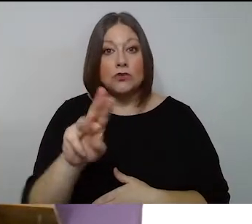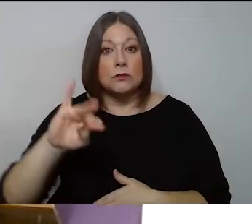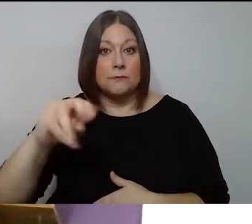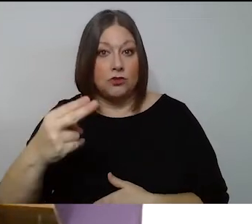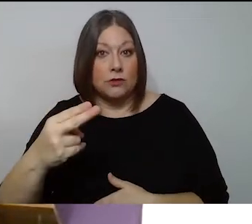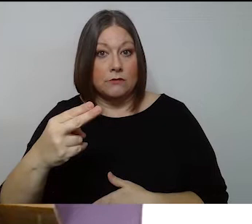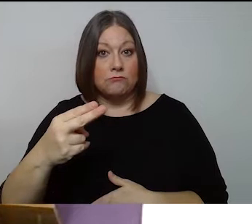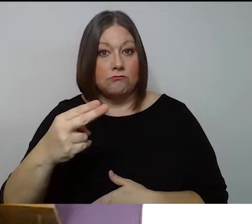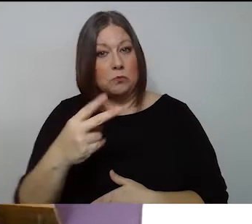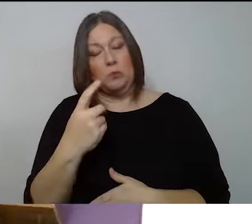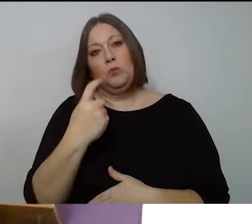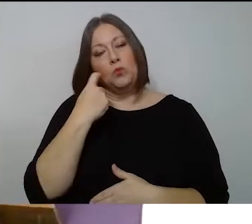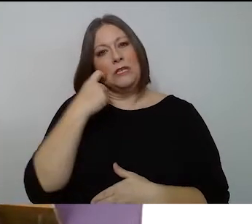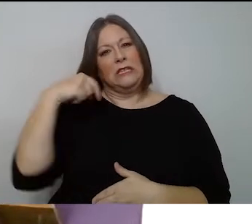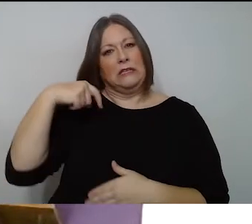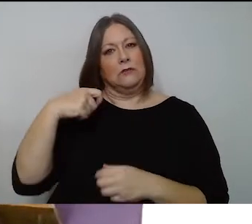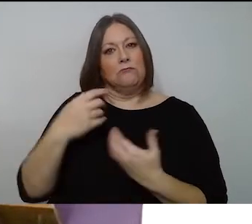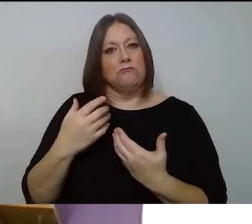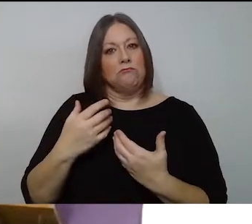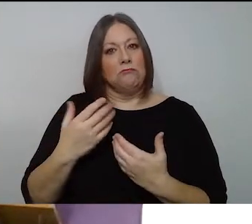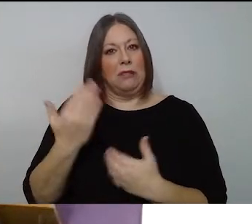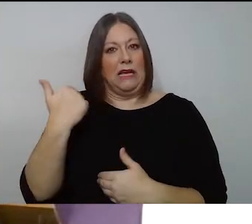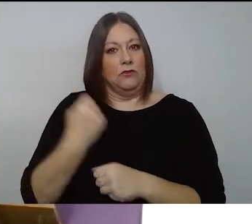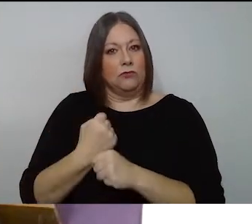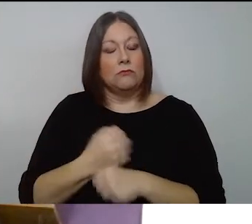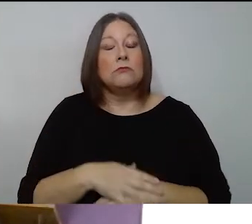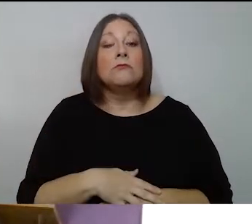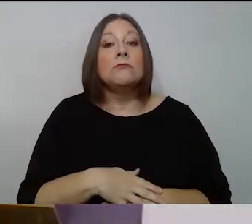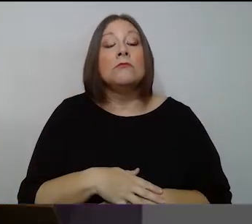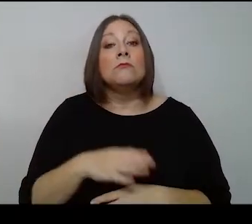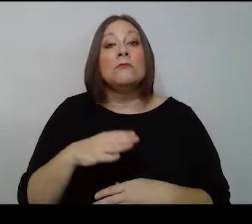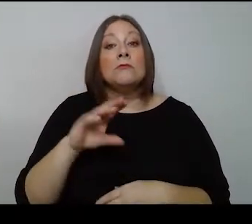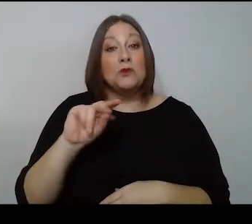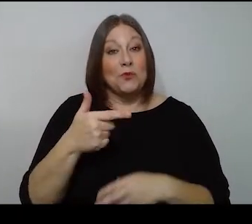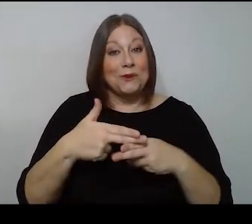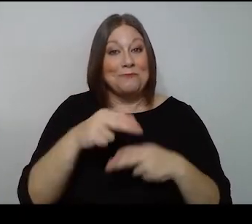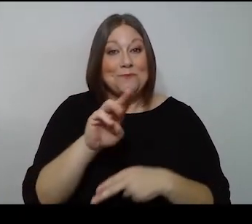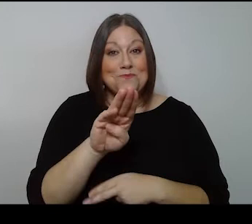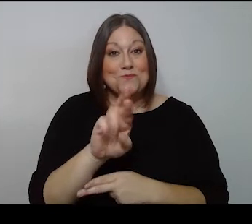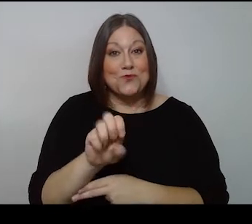earlier this year with a guide dog. His name is Brewer. Brewer assists me with